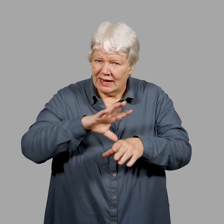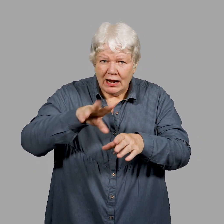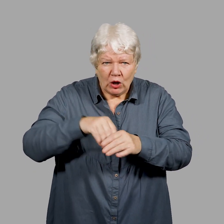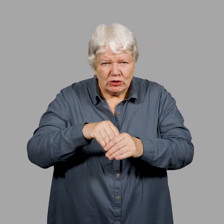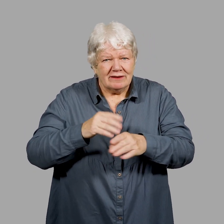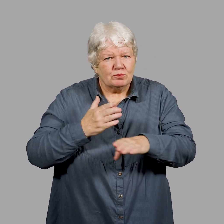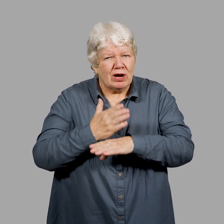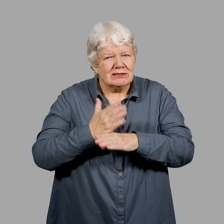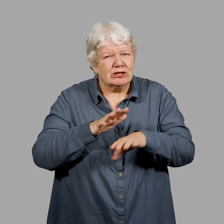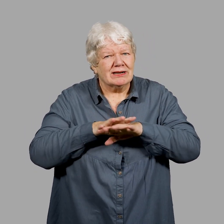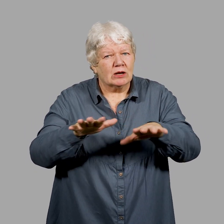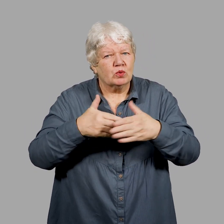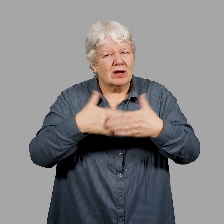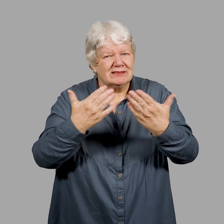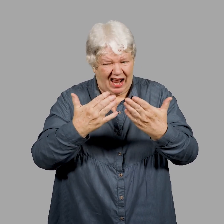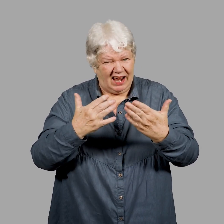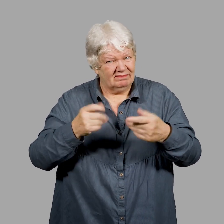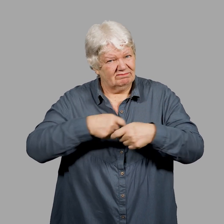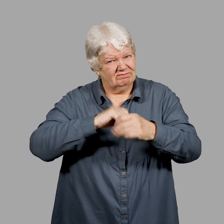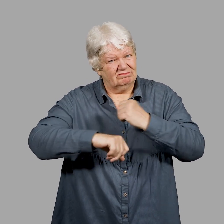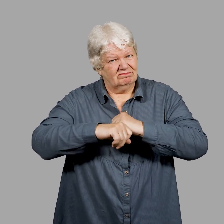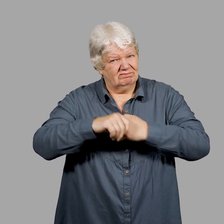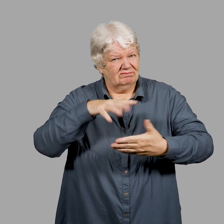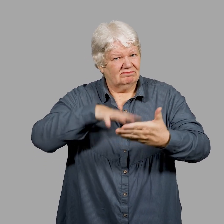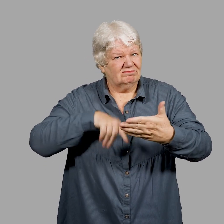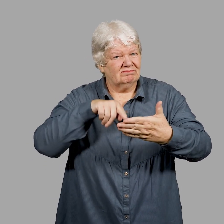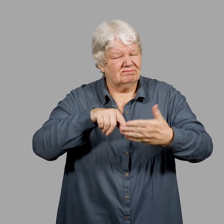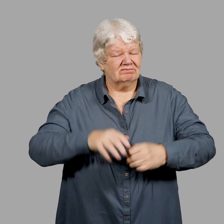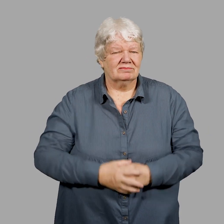to promote inclusive practitioners’ network day.